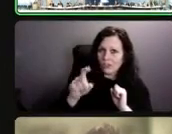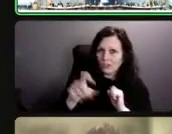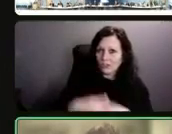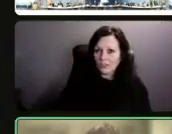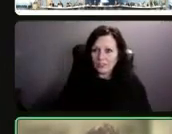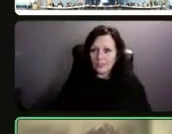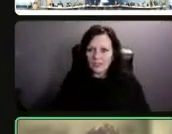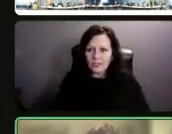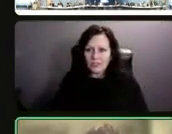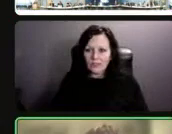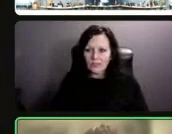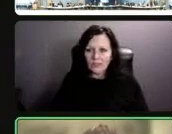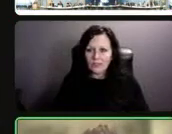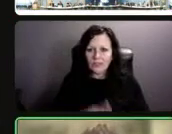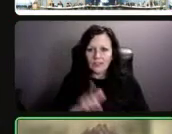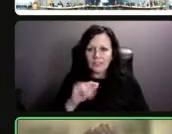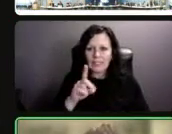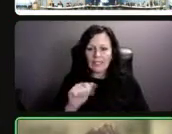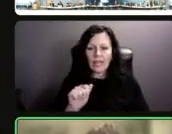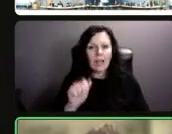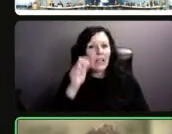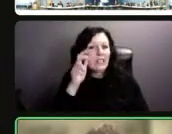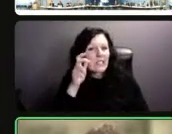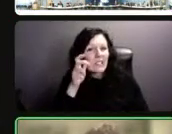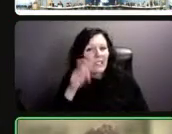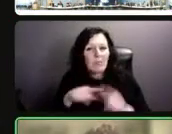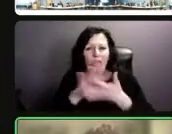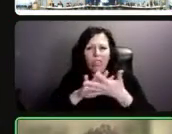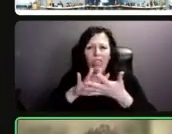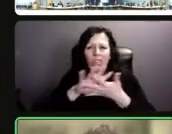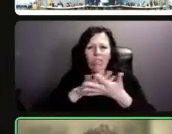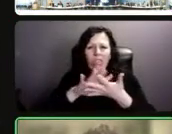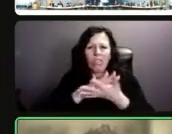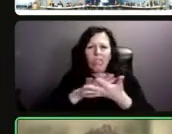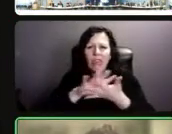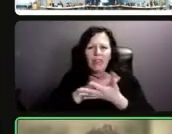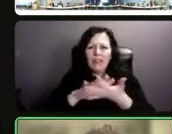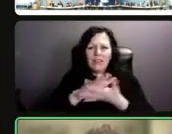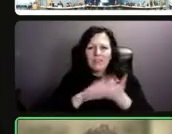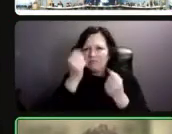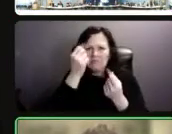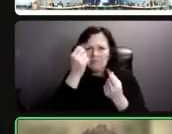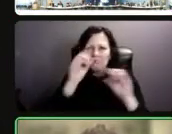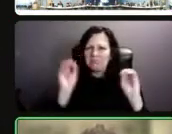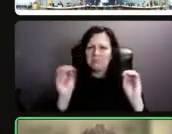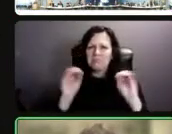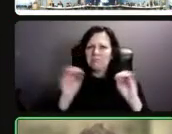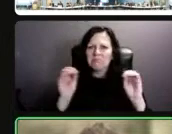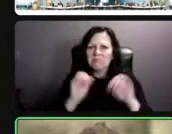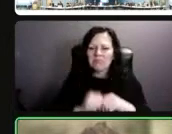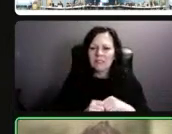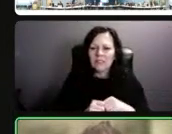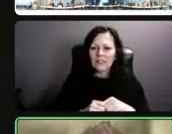DOESN'T LOOK LIKE IT WHEN YOU